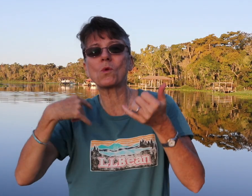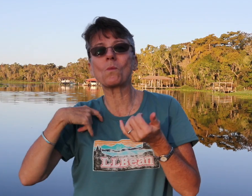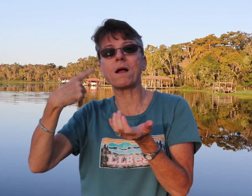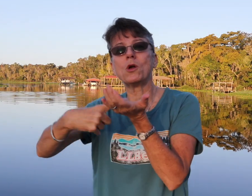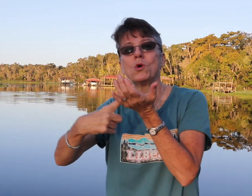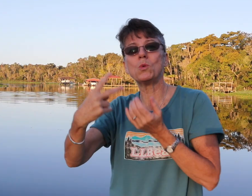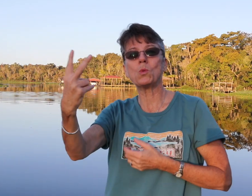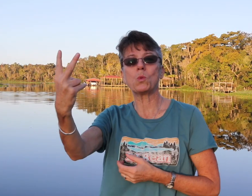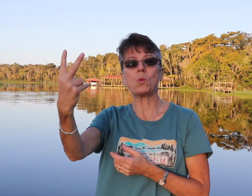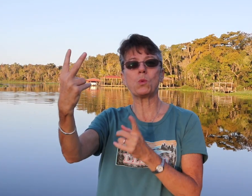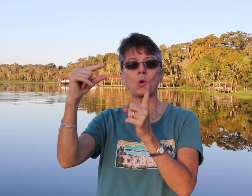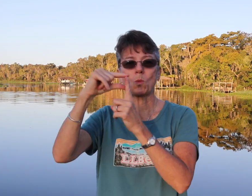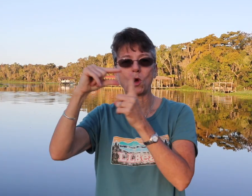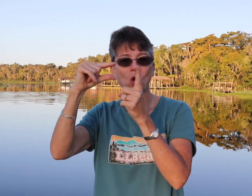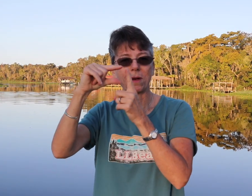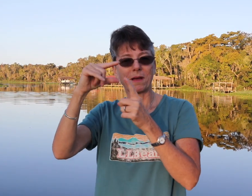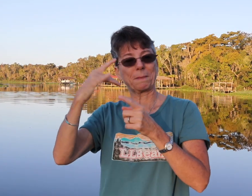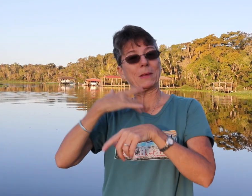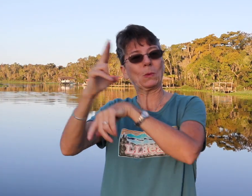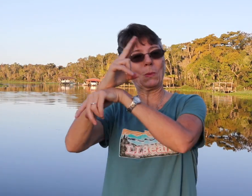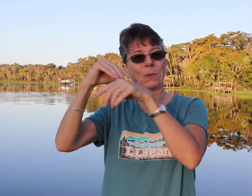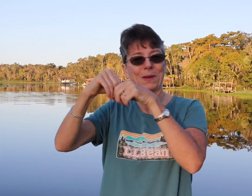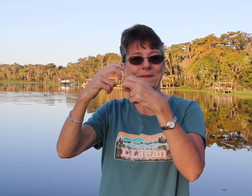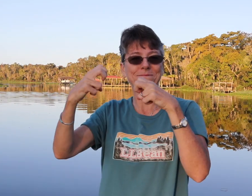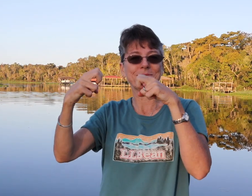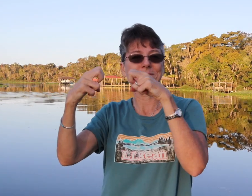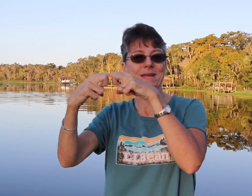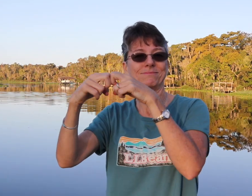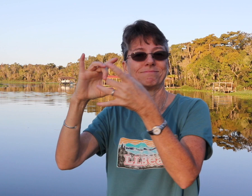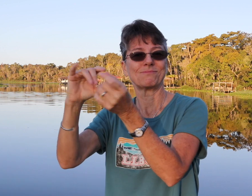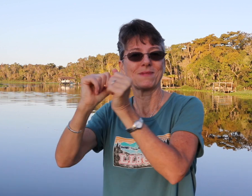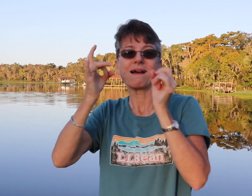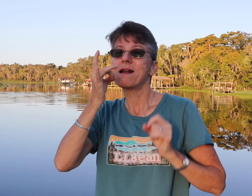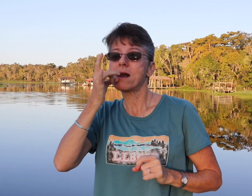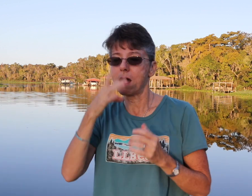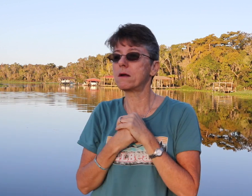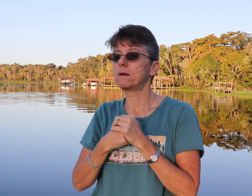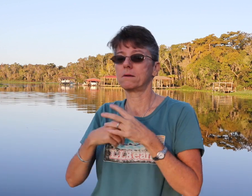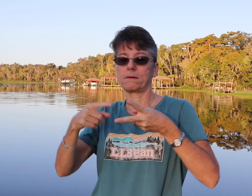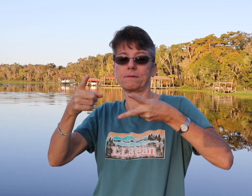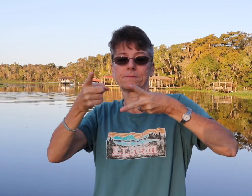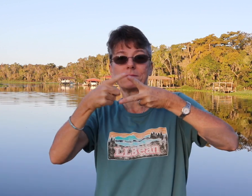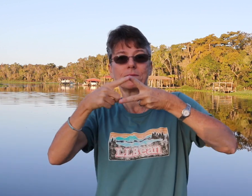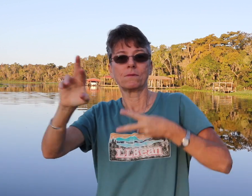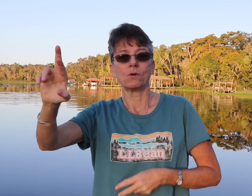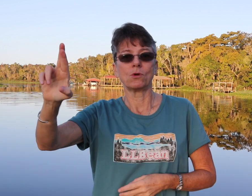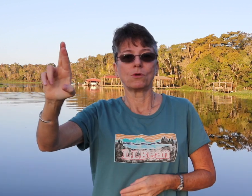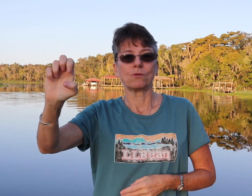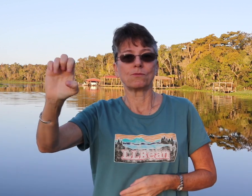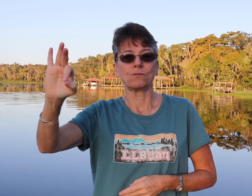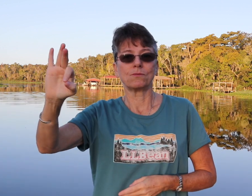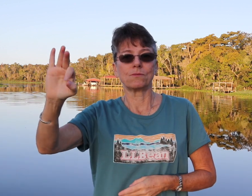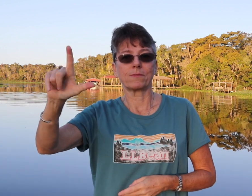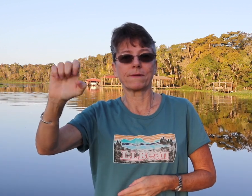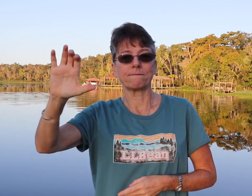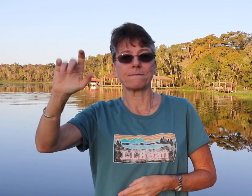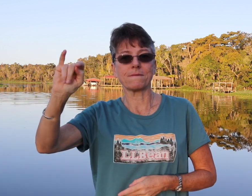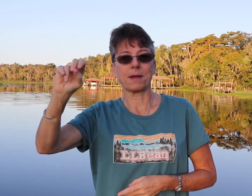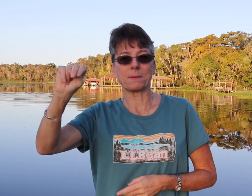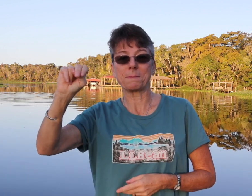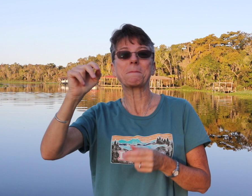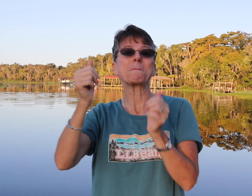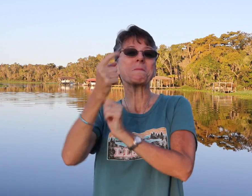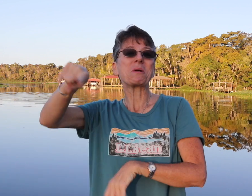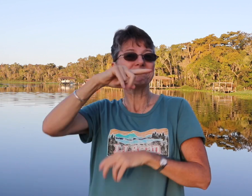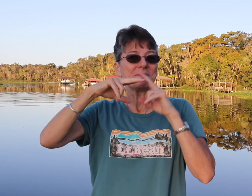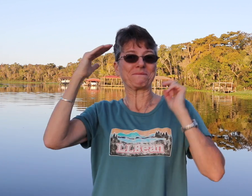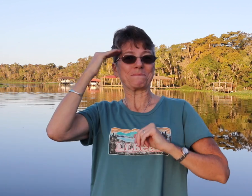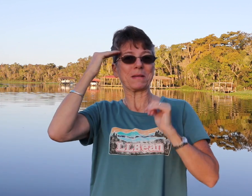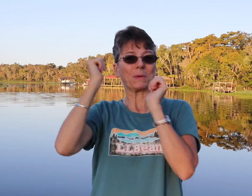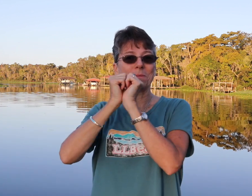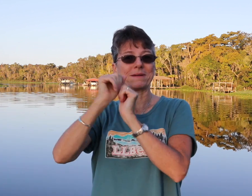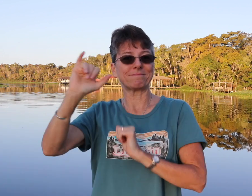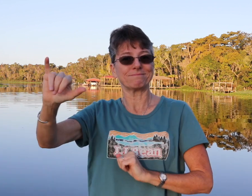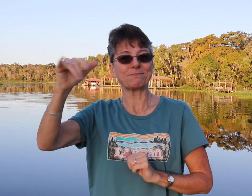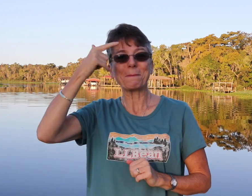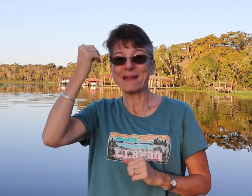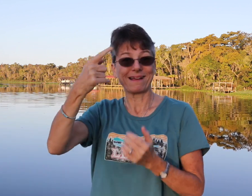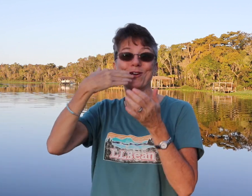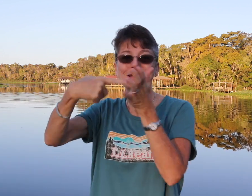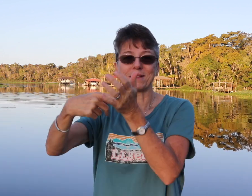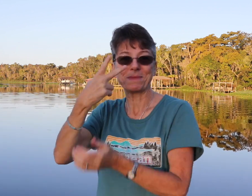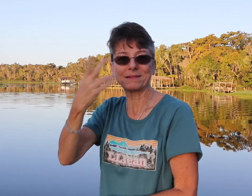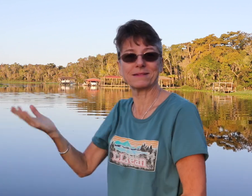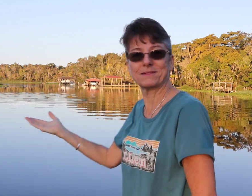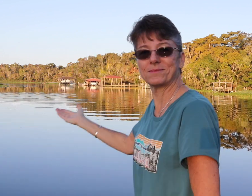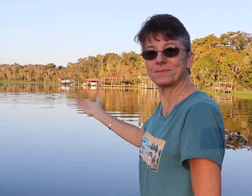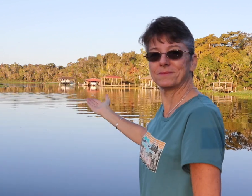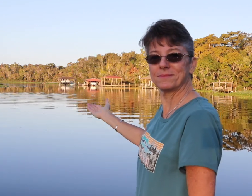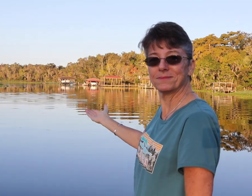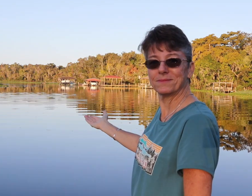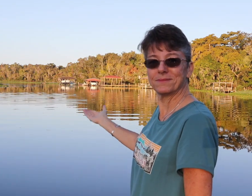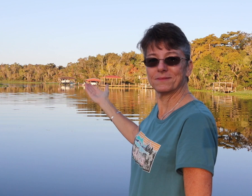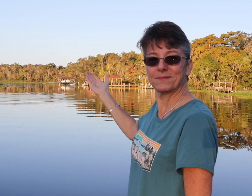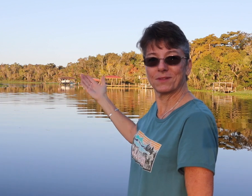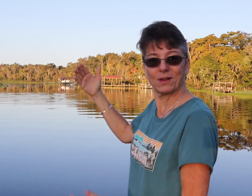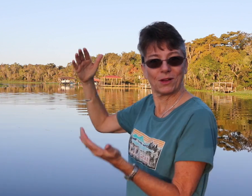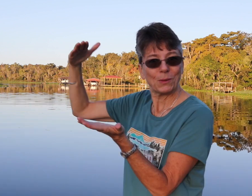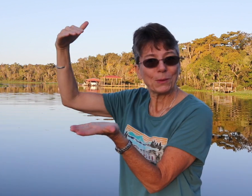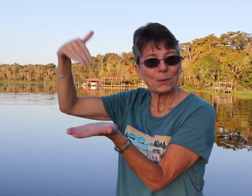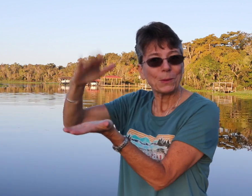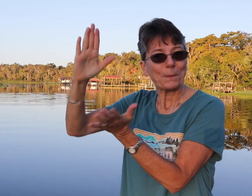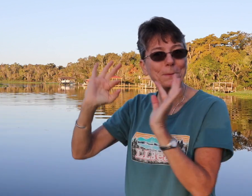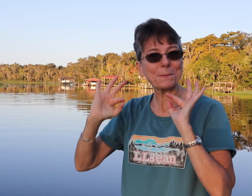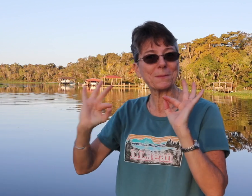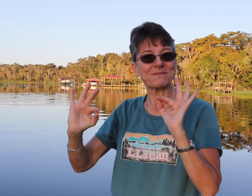I WANT TO TALK ABOUT TWO WORDS OFTEN USED IN PHYSICS RELATED TO LIGHT. THE FIRST ONE IS REFLECTION AS YOU CAN SEE HERE ON THE CREEK.